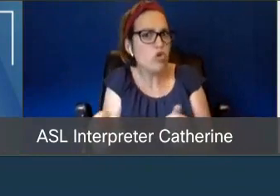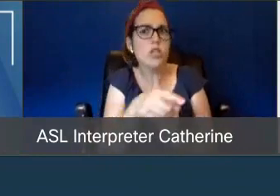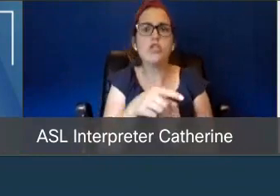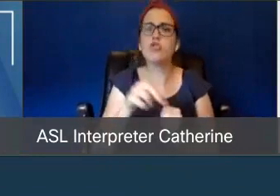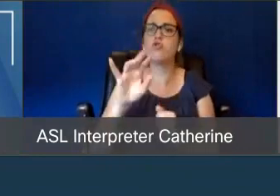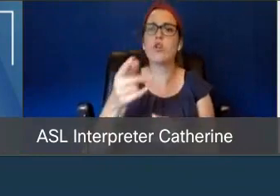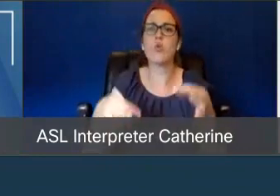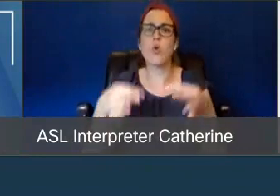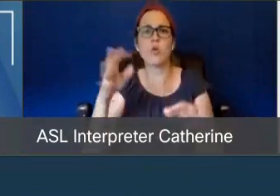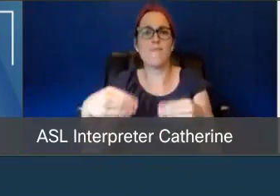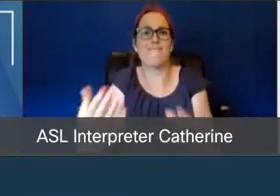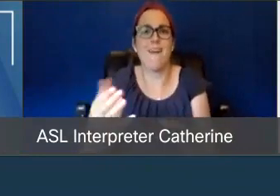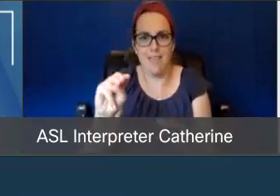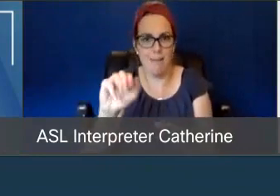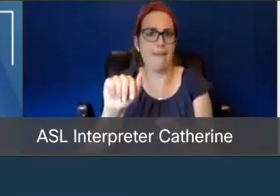and required that they not deny access